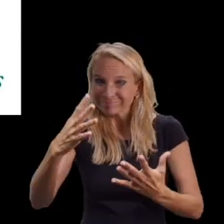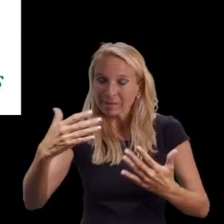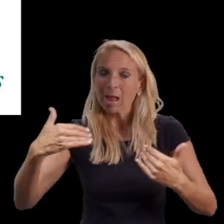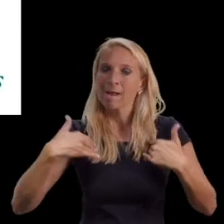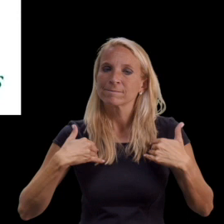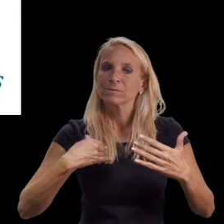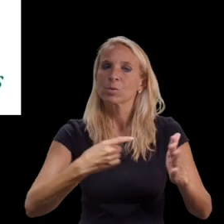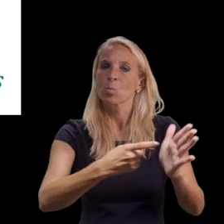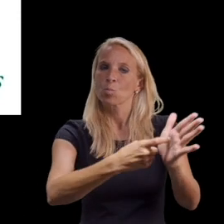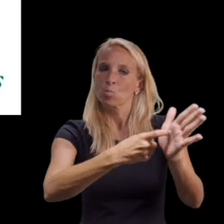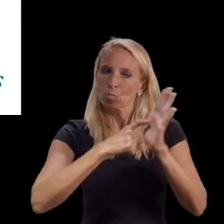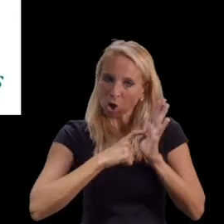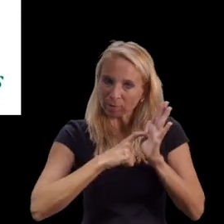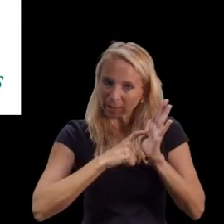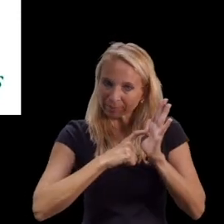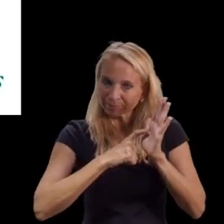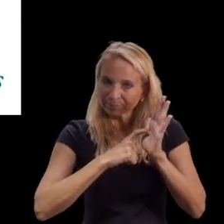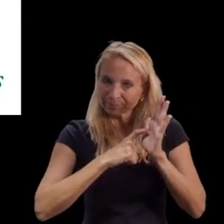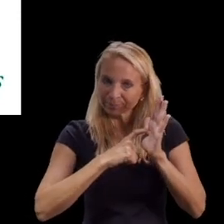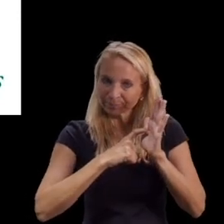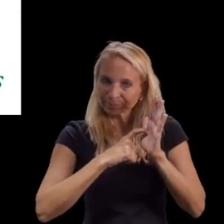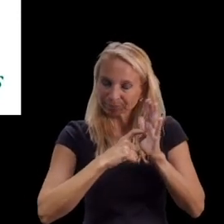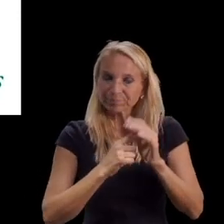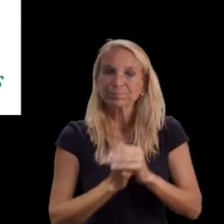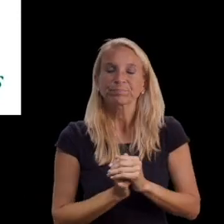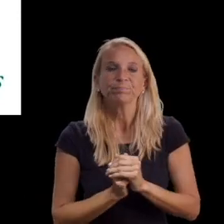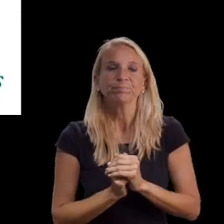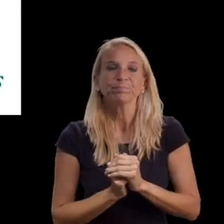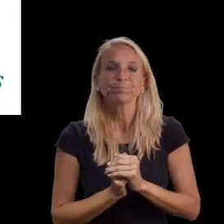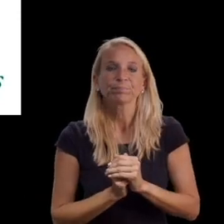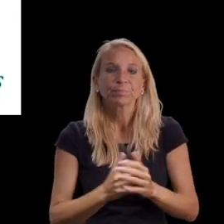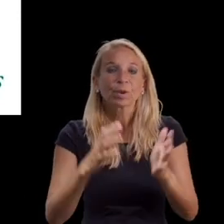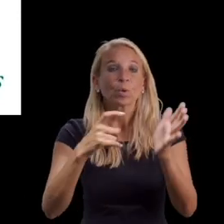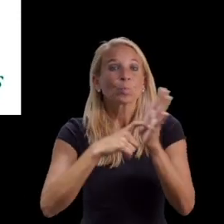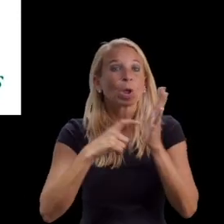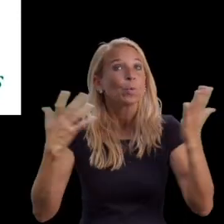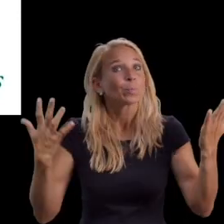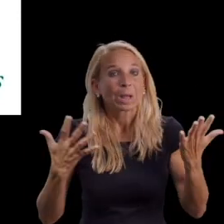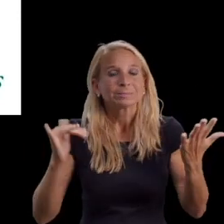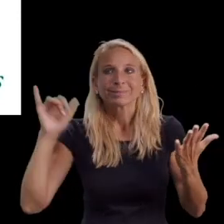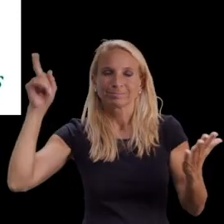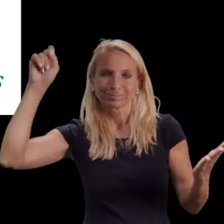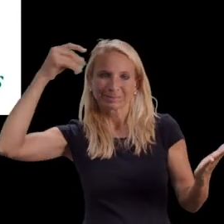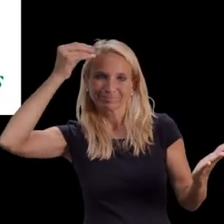that again there is this requirement that you're notified 10 days from the date